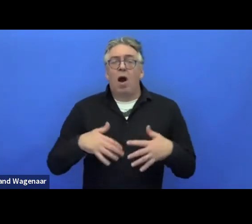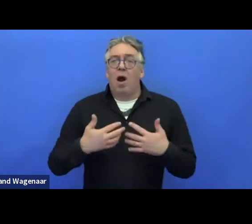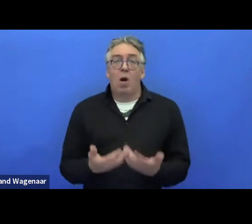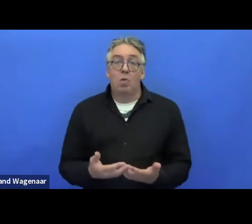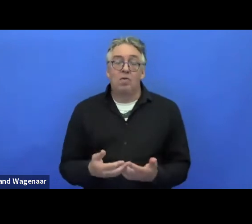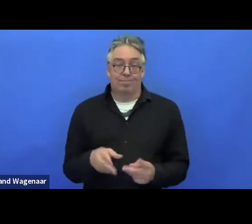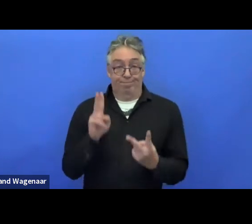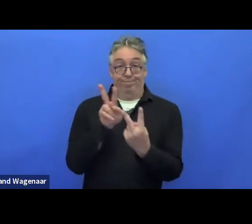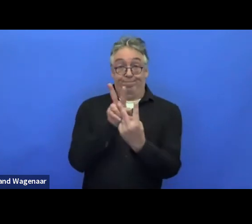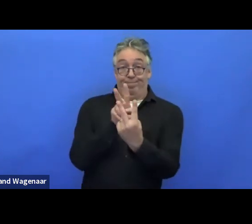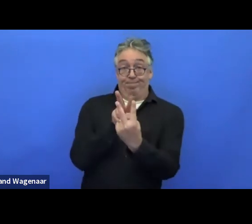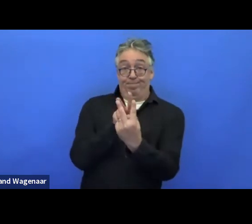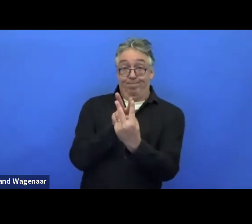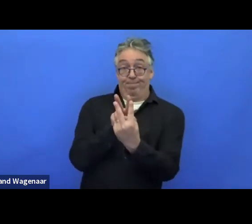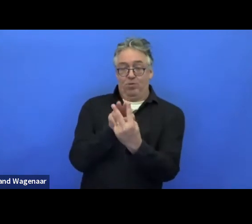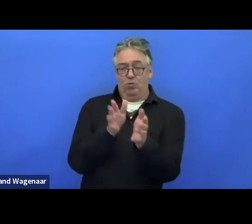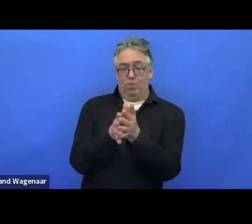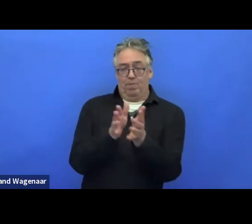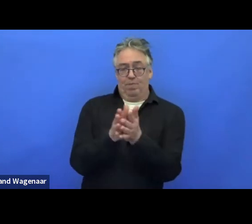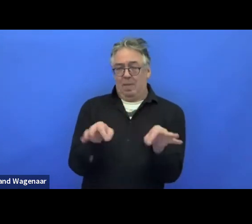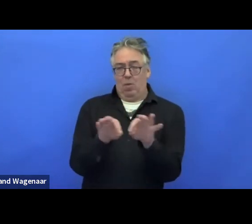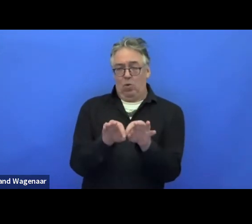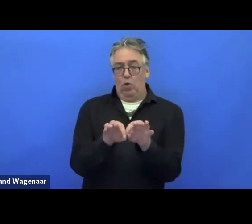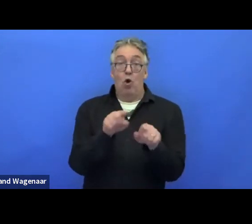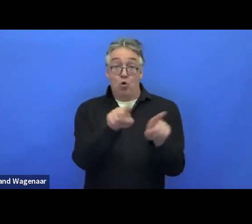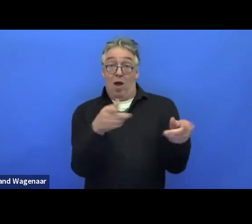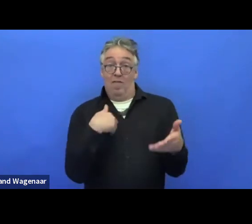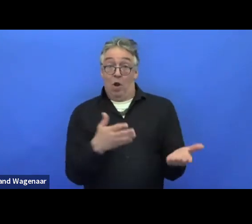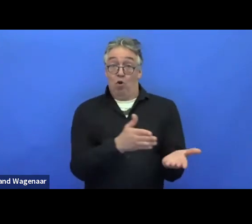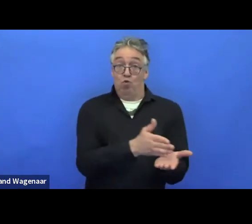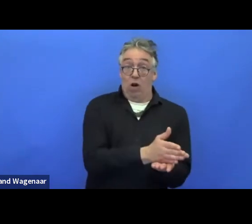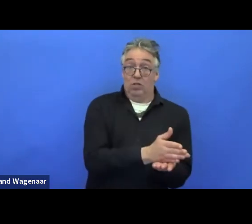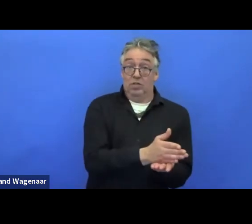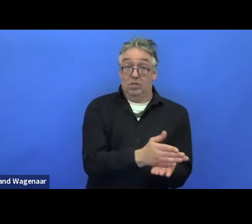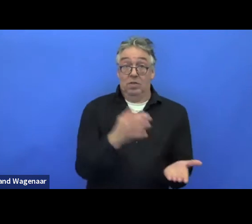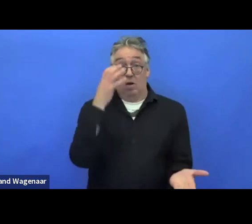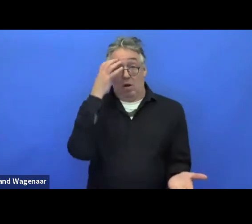If there are obligations, you have to ask those who are obliged